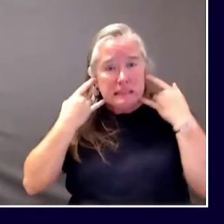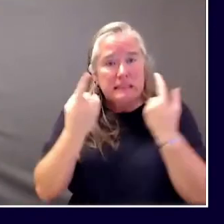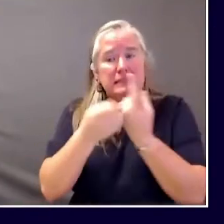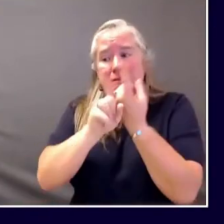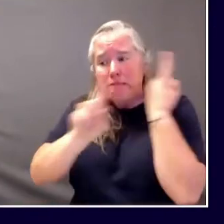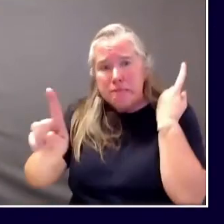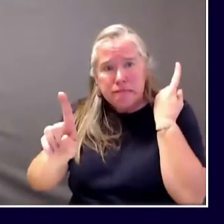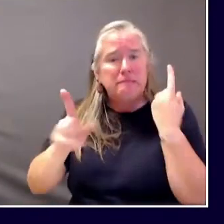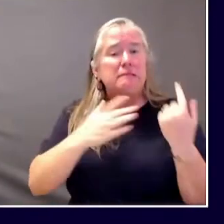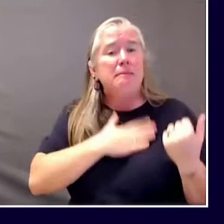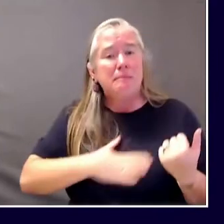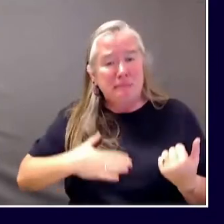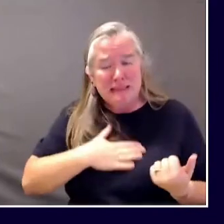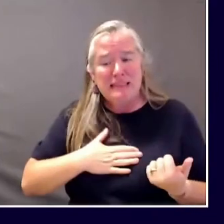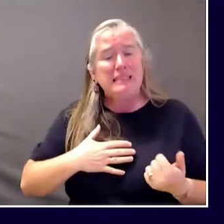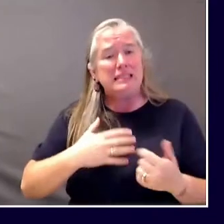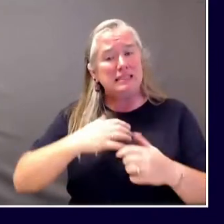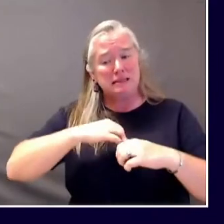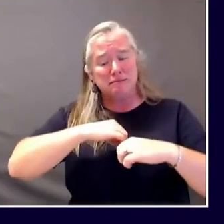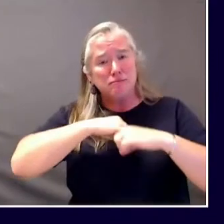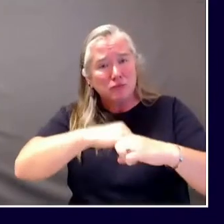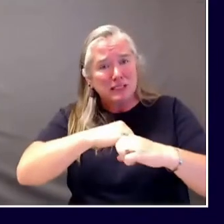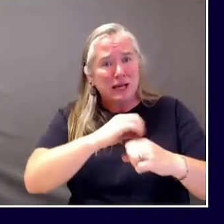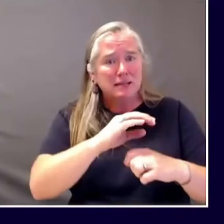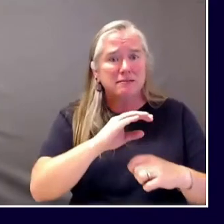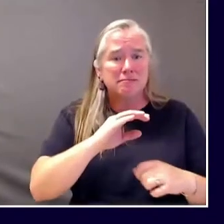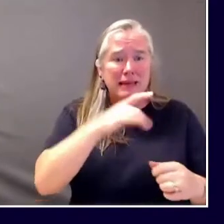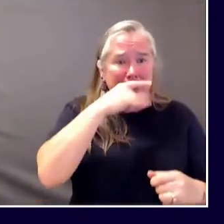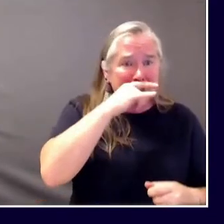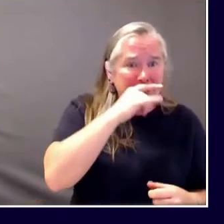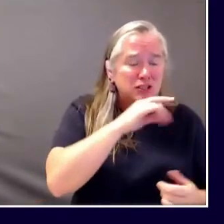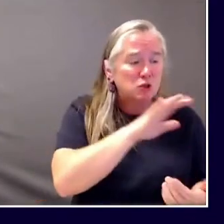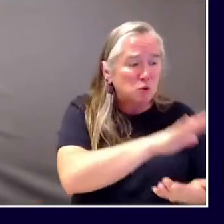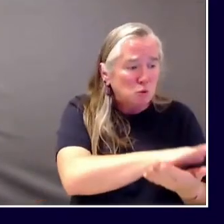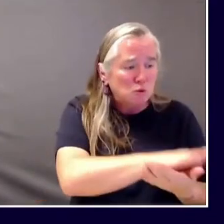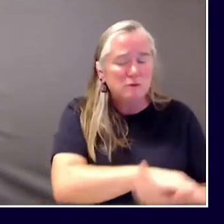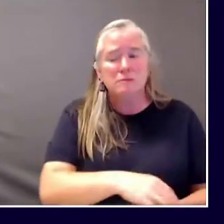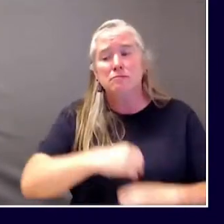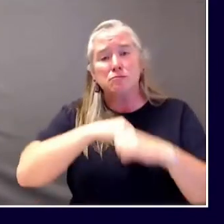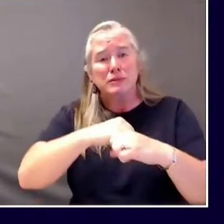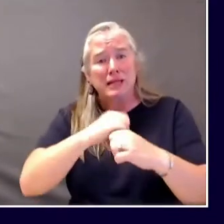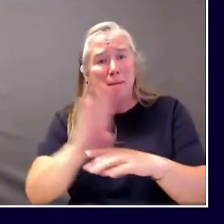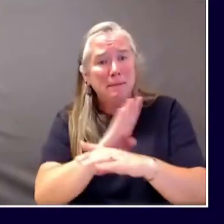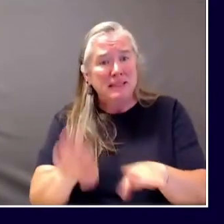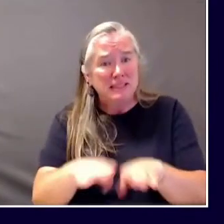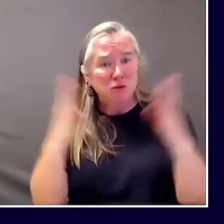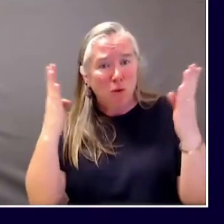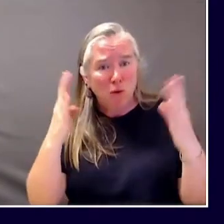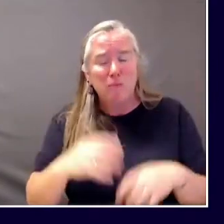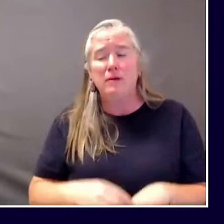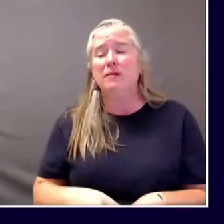open and keep our kids in school